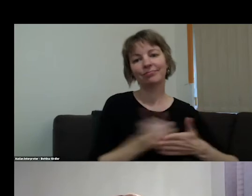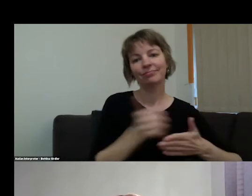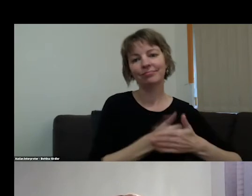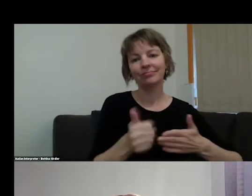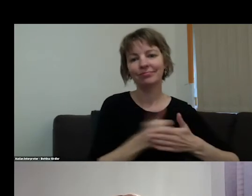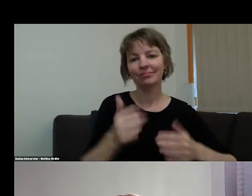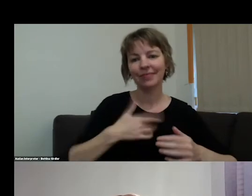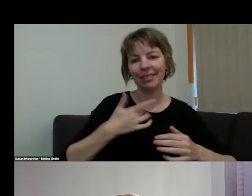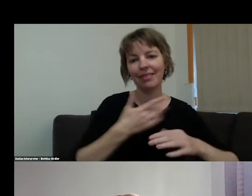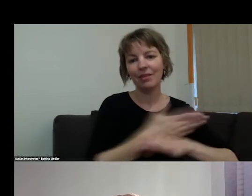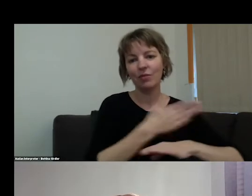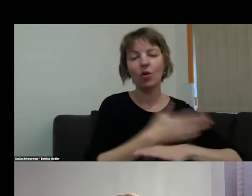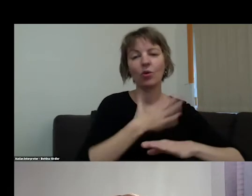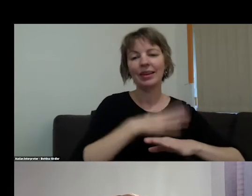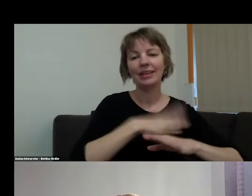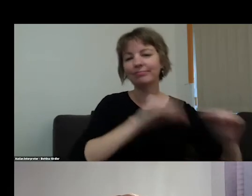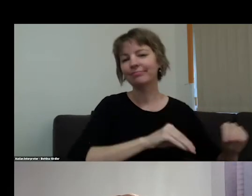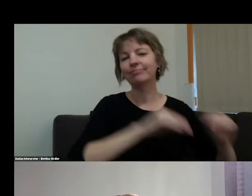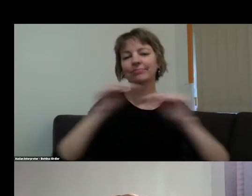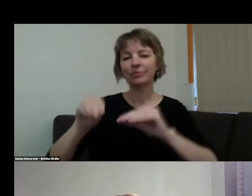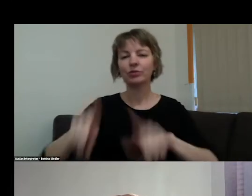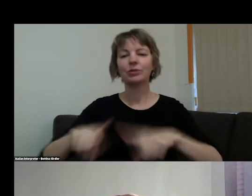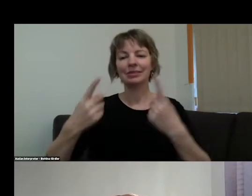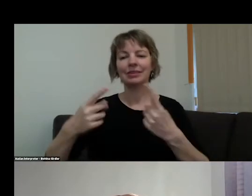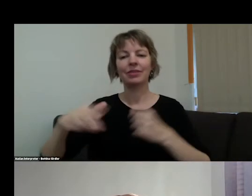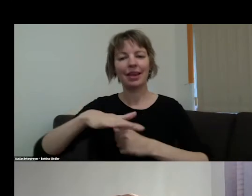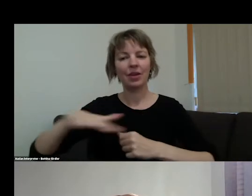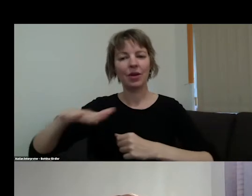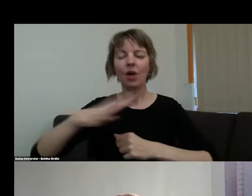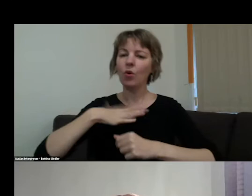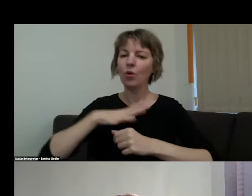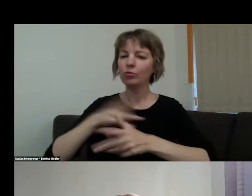about the importance of learning from country and from elders in those spaces.